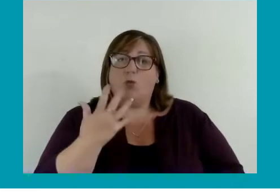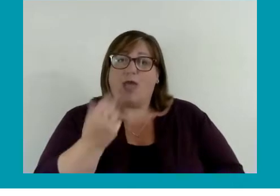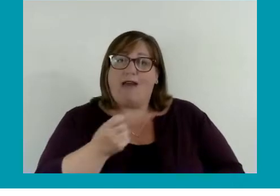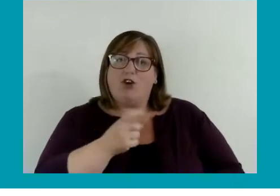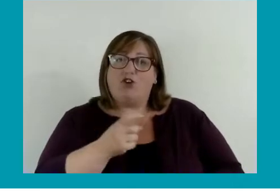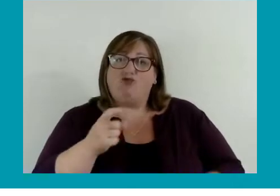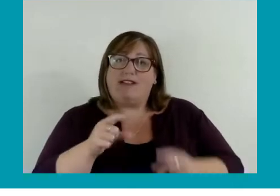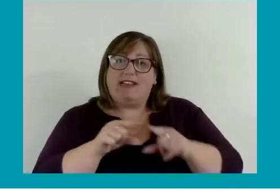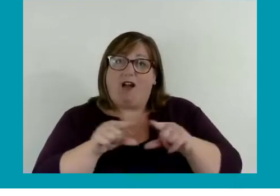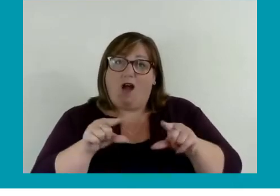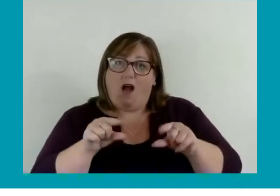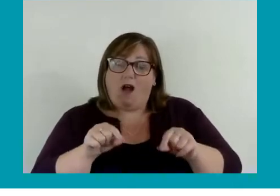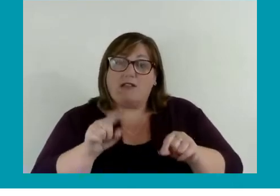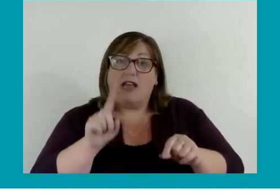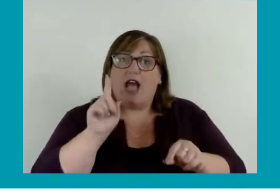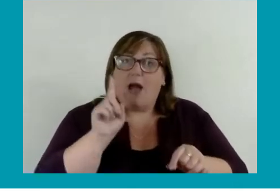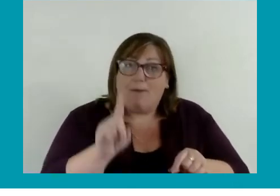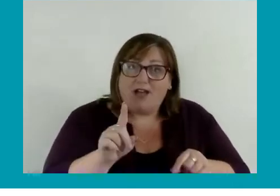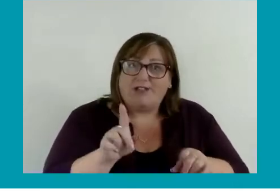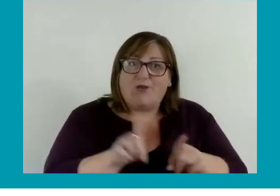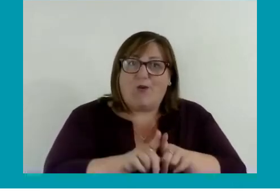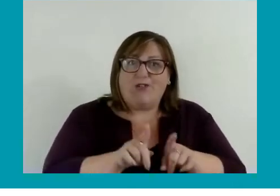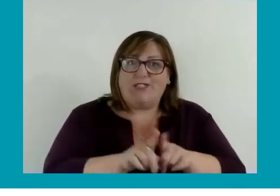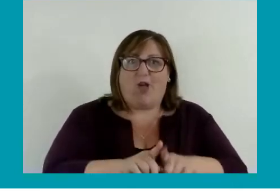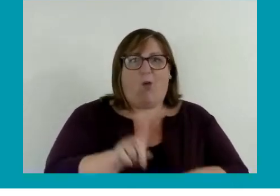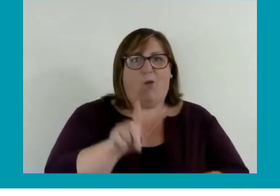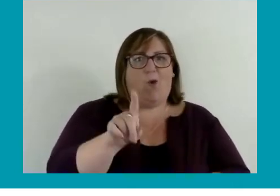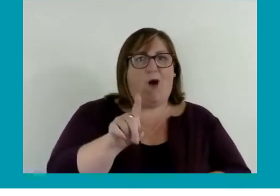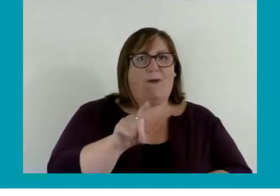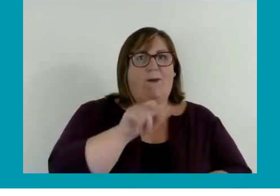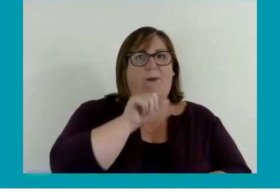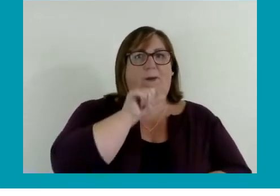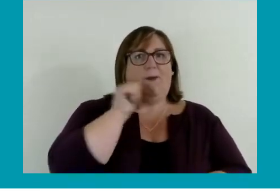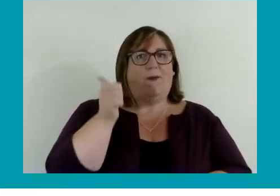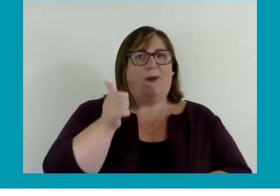best benefits if you work for business you get to stay in these amazing places in beautiful